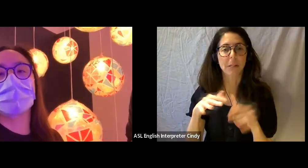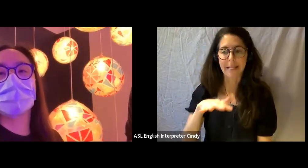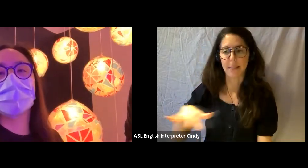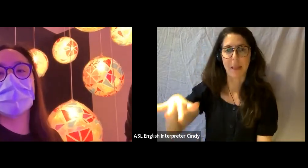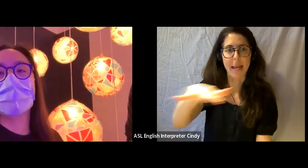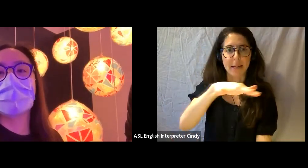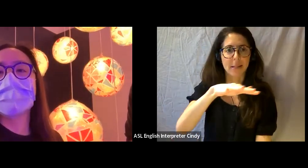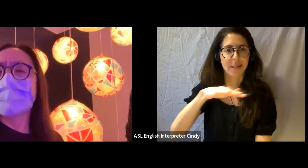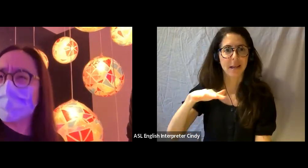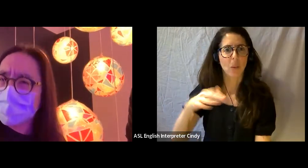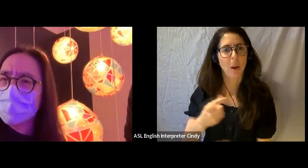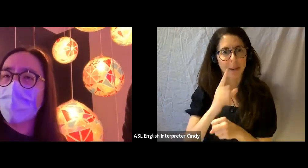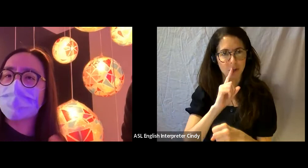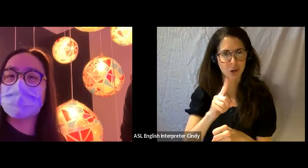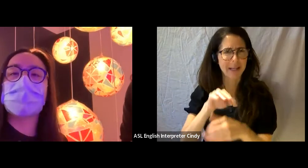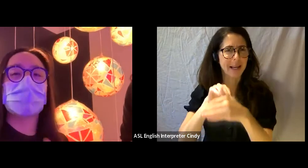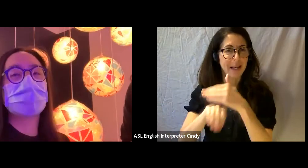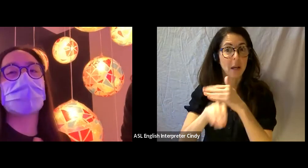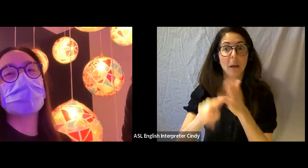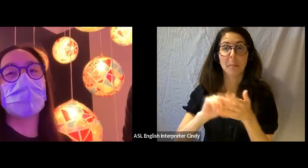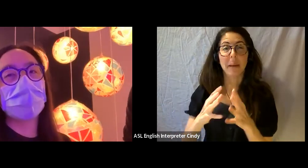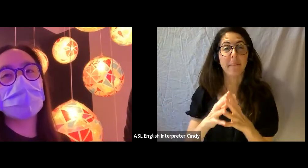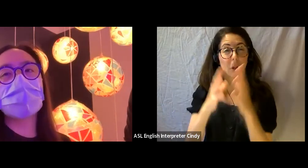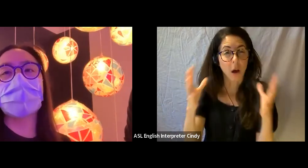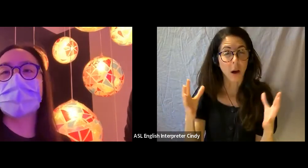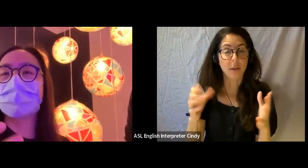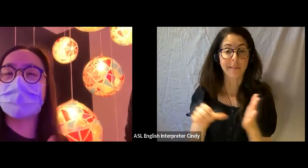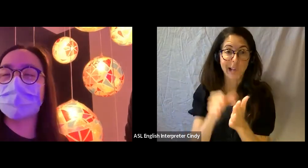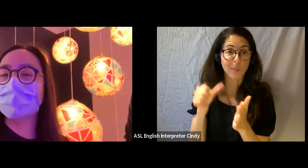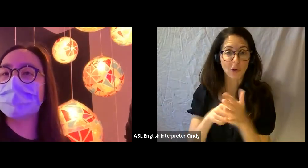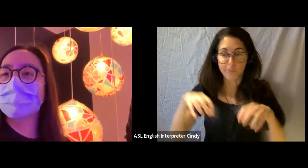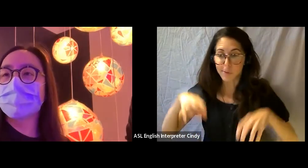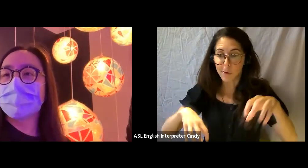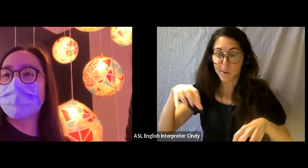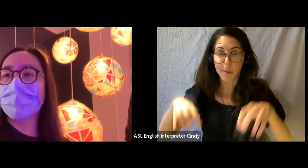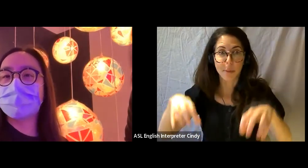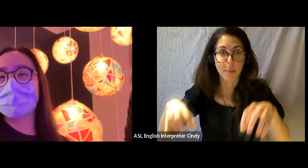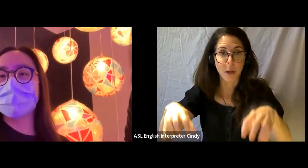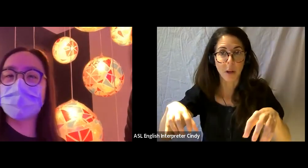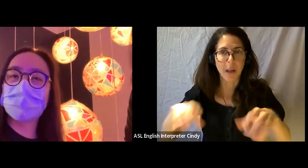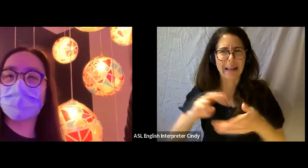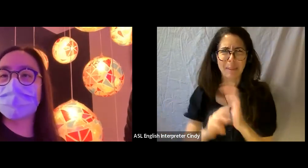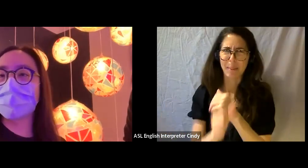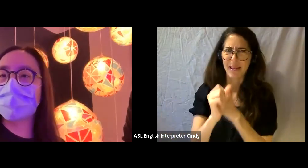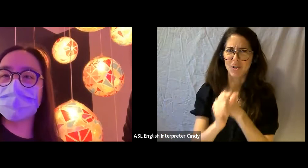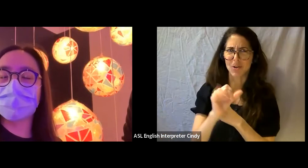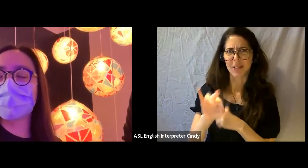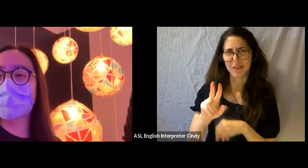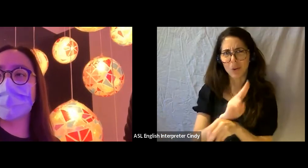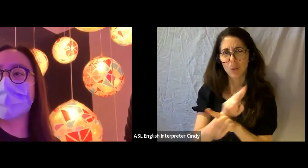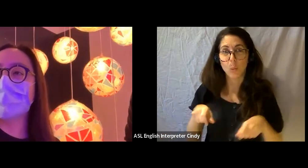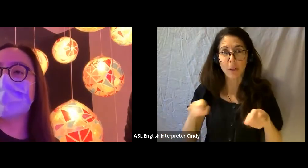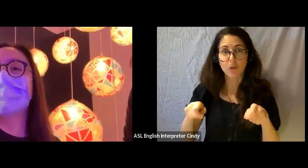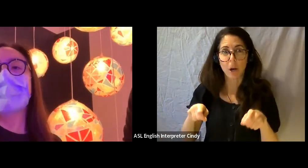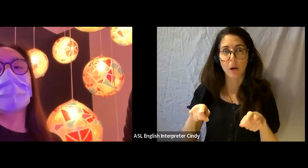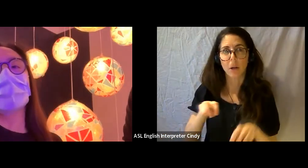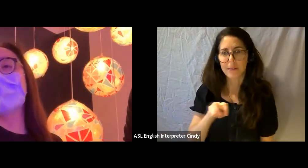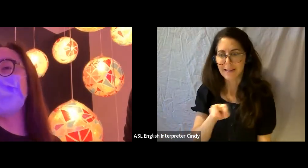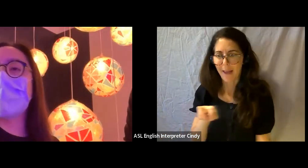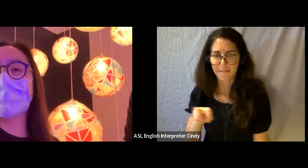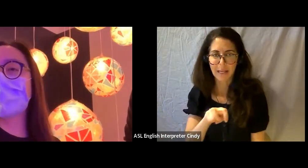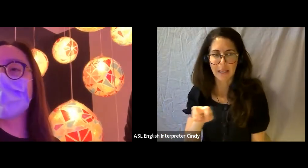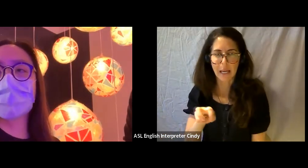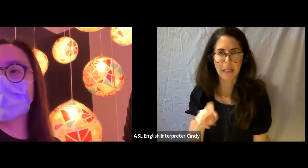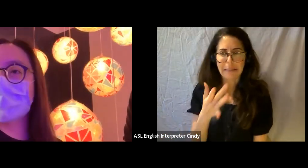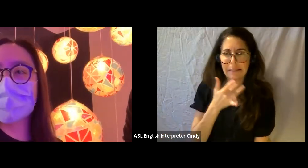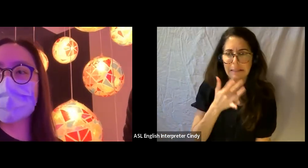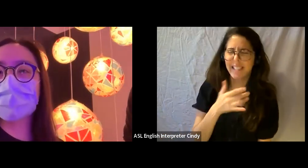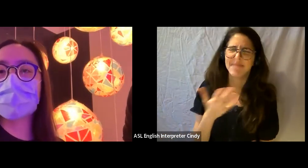So if there's lots of sculptures on the floor and creates a hazard for folks who are wheelchair users to come in, that probably wouldn’t be a good idea